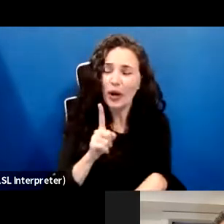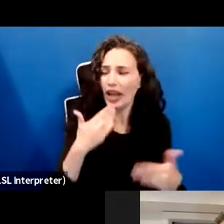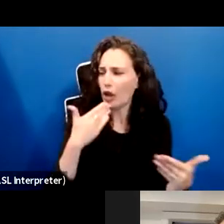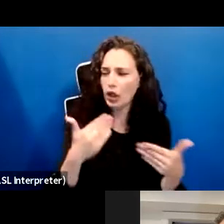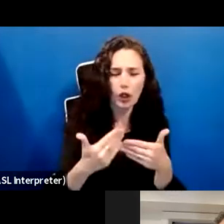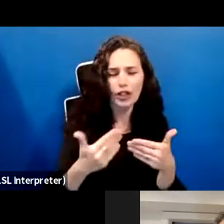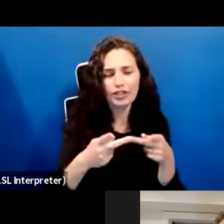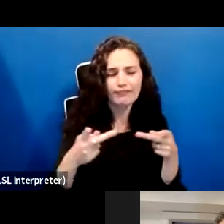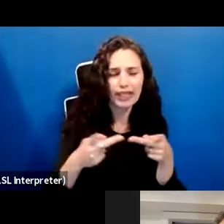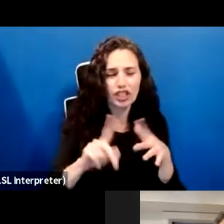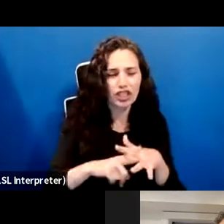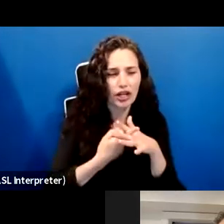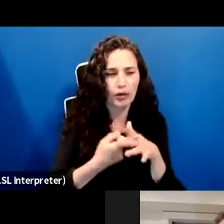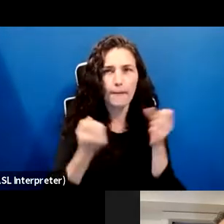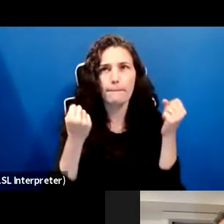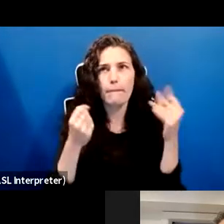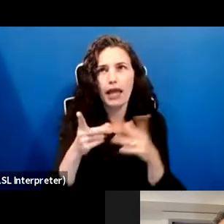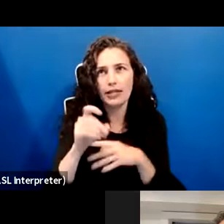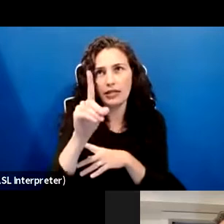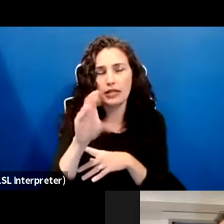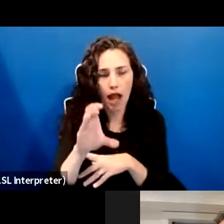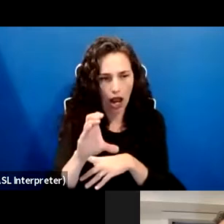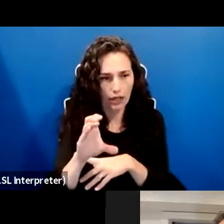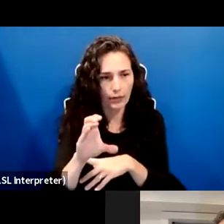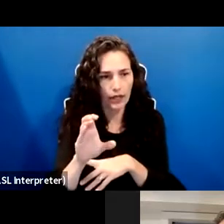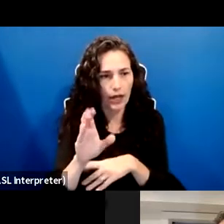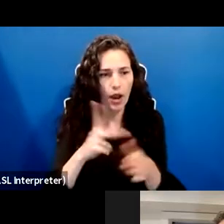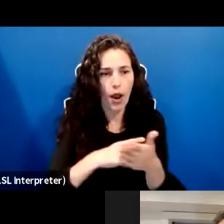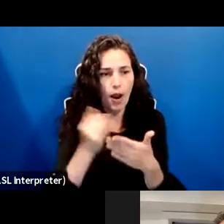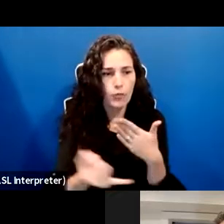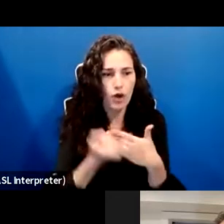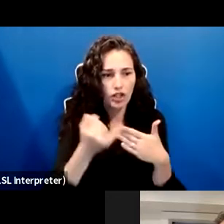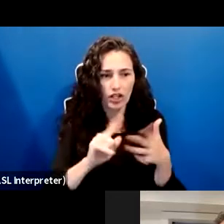where so many documentary projects start and that's with trust. I feel like you don't get a show like this